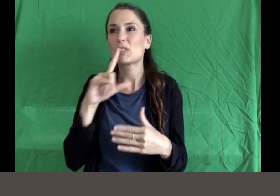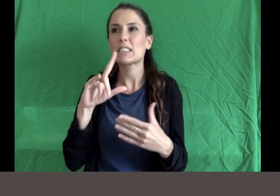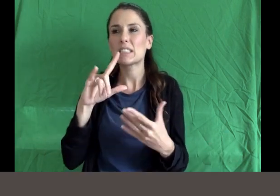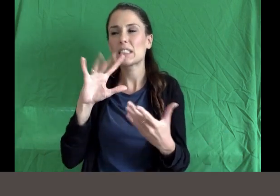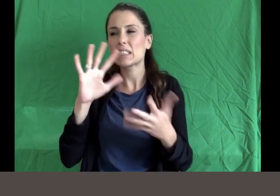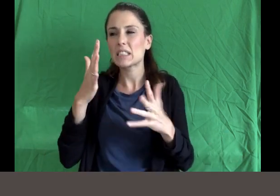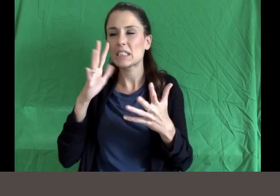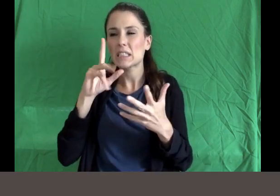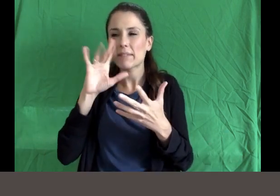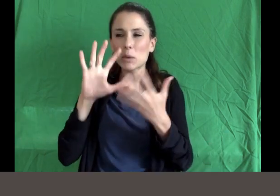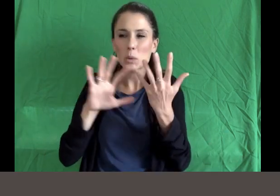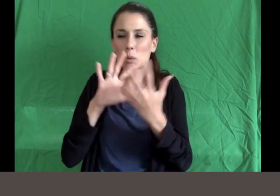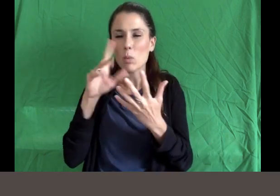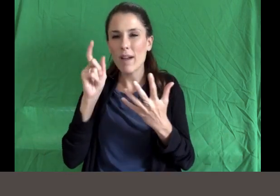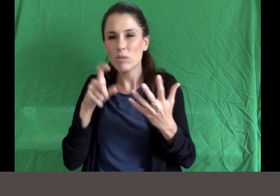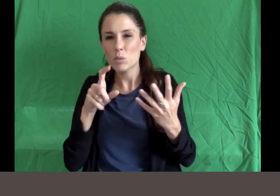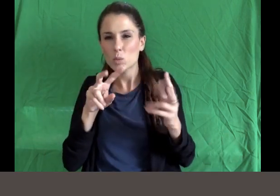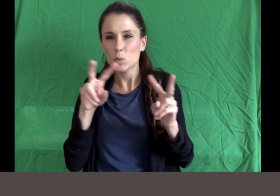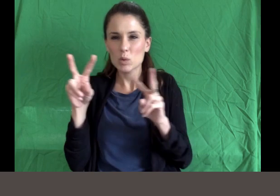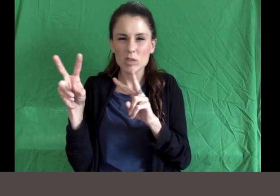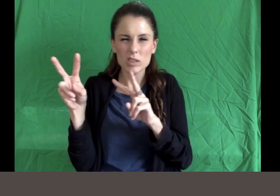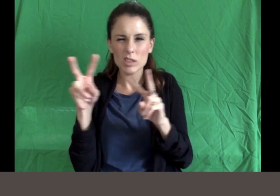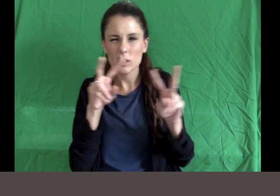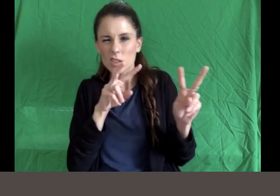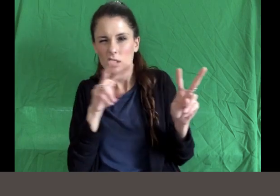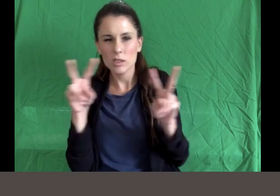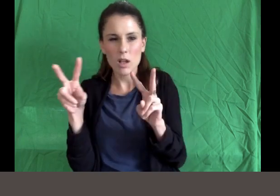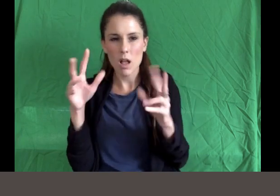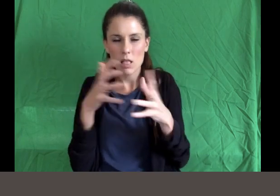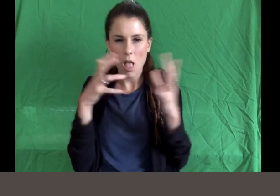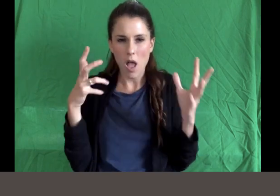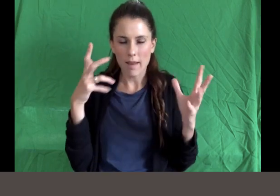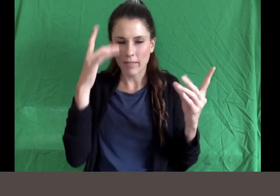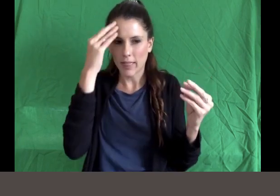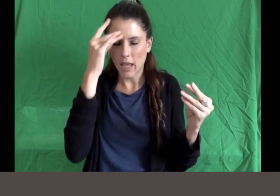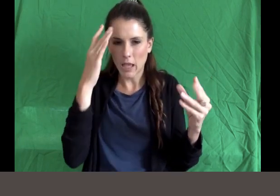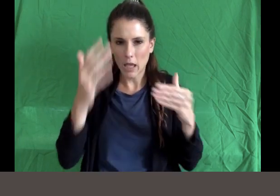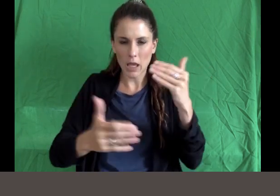that will make our chart all together better as a whole and we've even removed a visual element